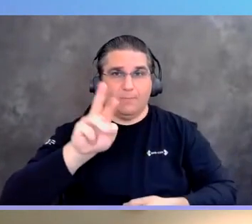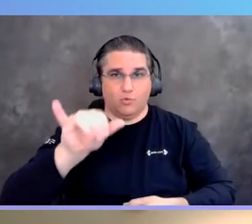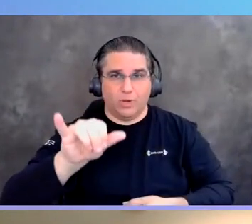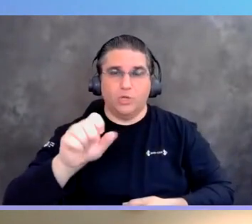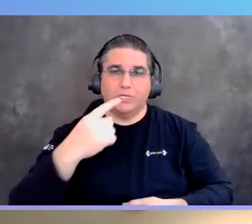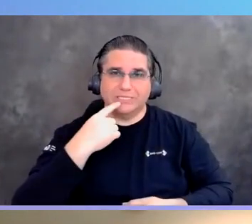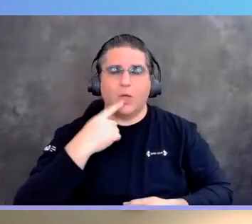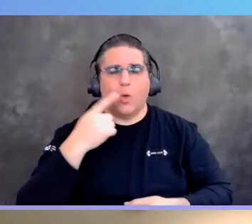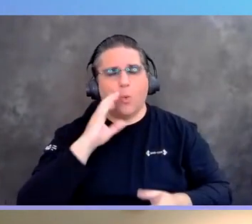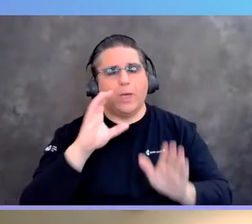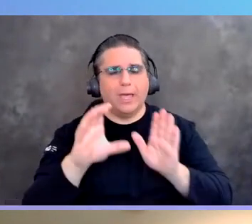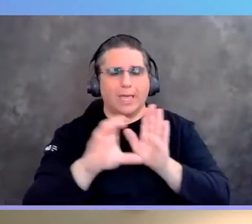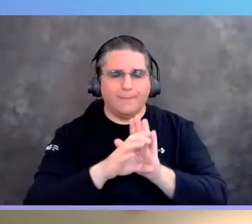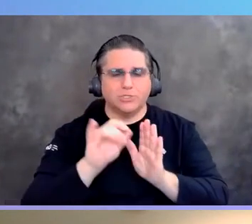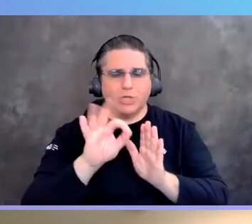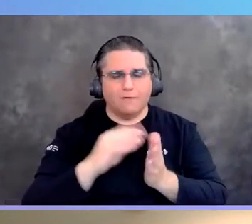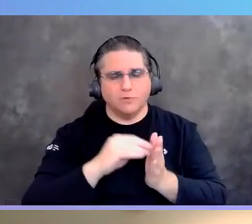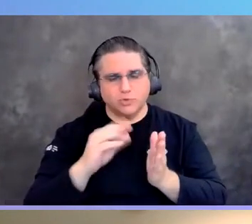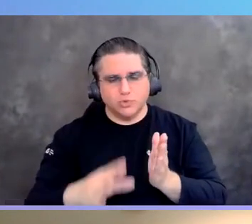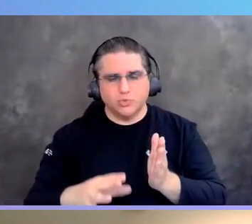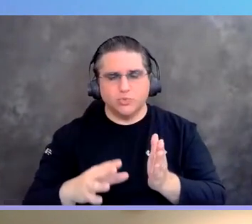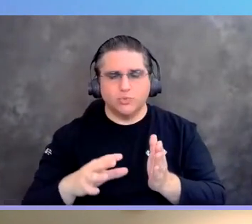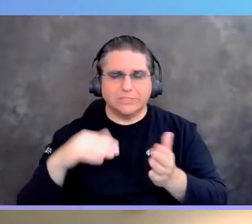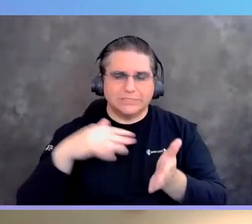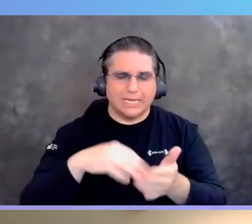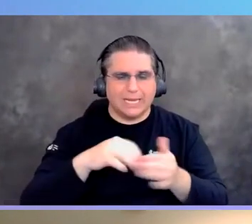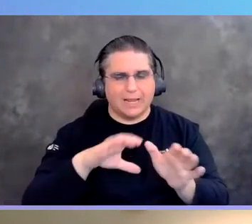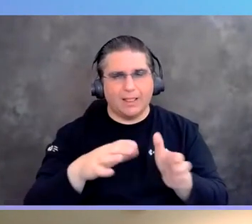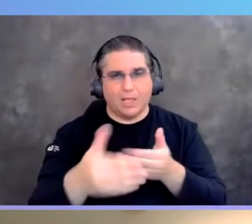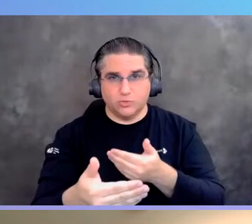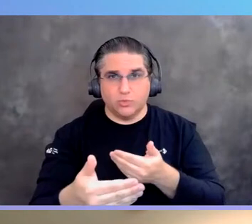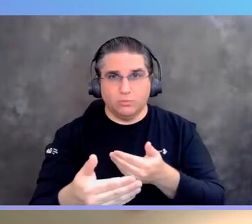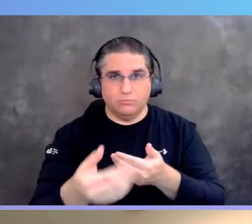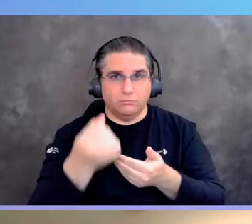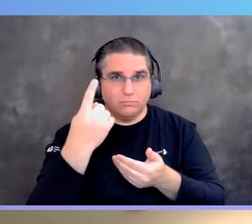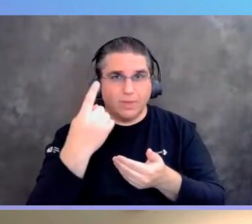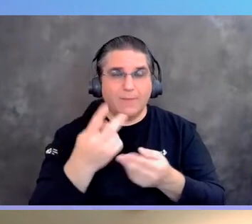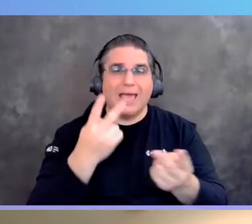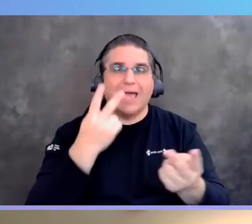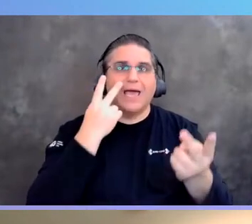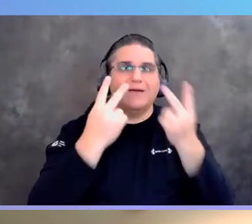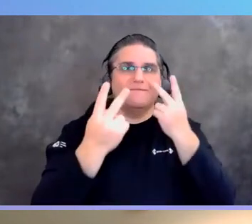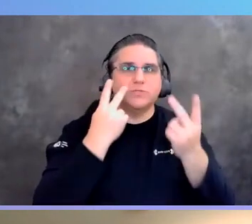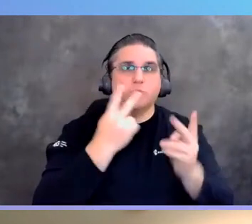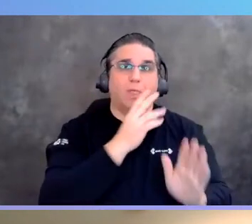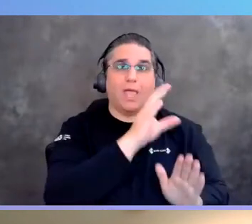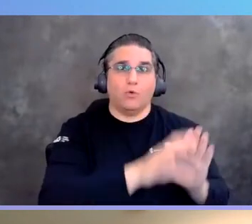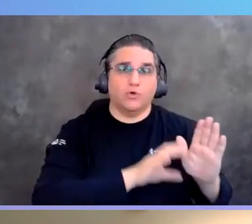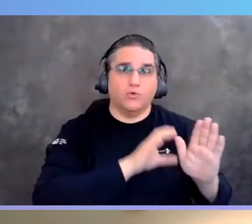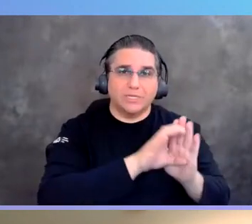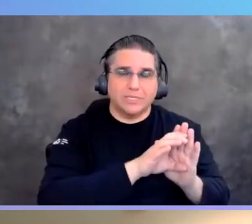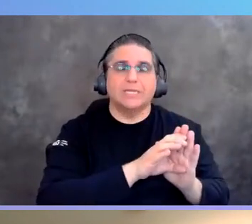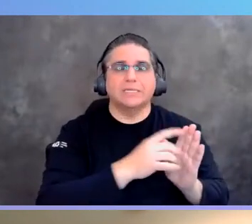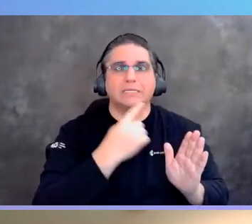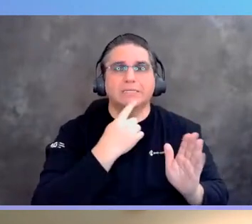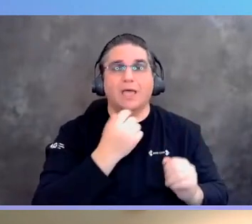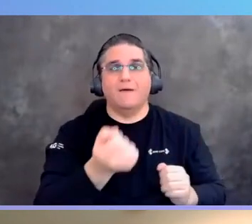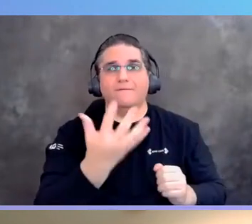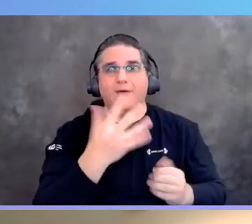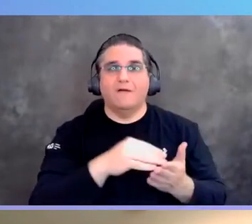Visual Mystics. Uh, could be something like five students sitting at a desk reading books in front of a blackboard,